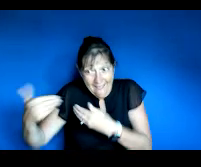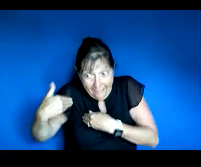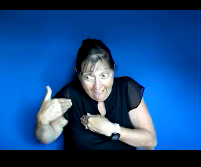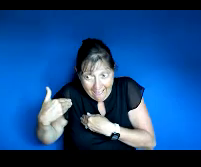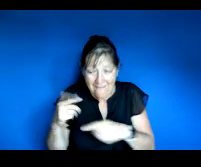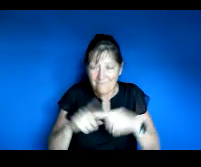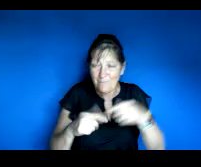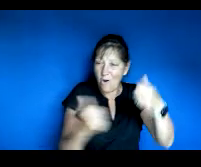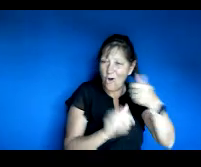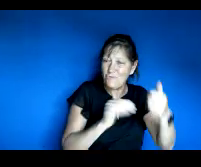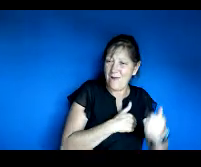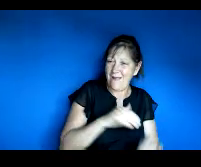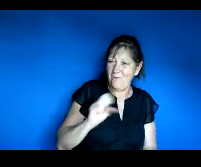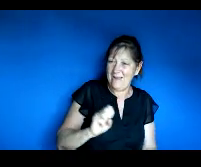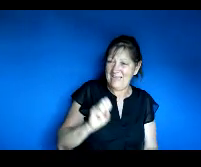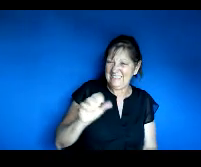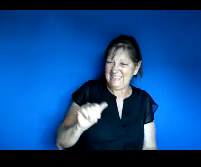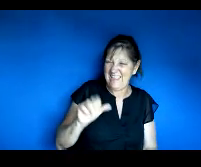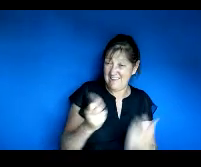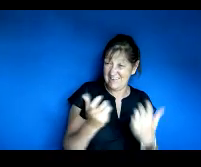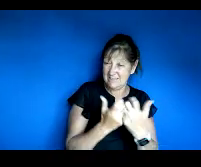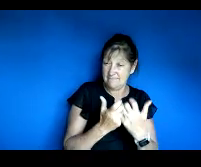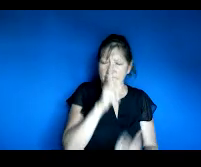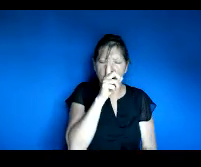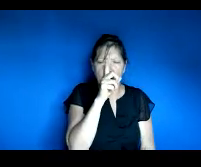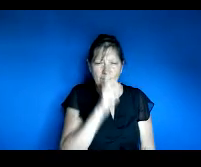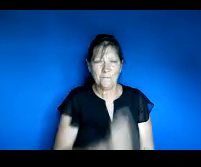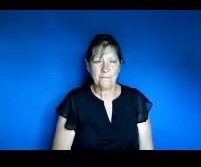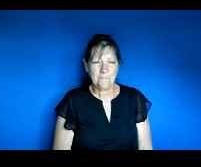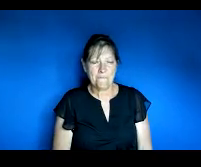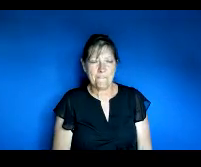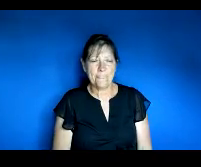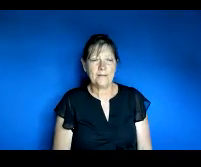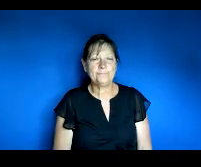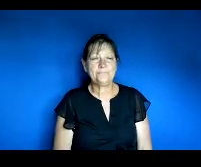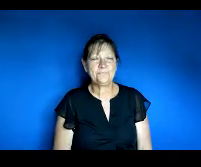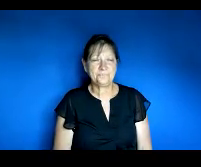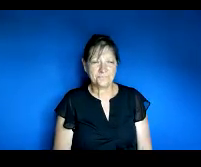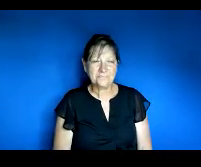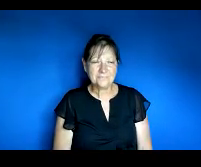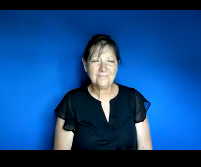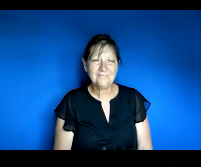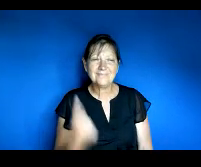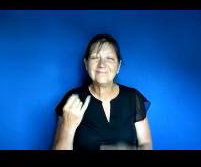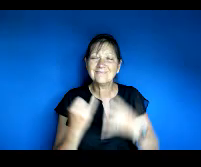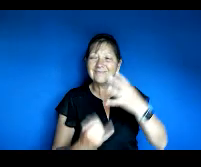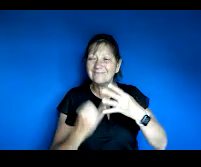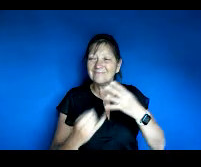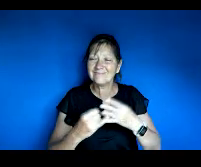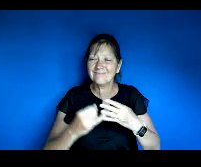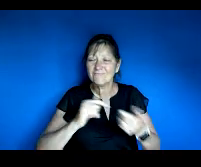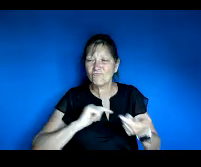in the context specifically of an accommodation. And then there's an interactive process as well. And so there's something